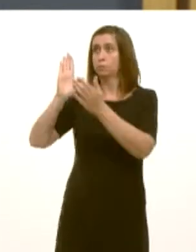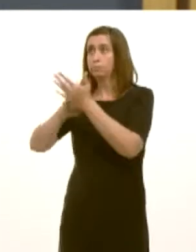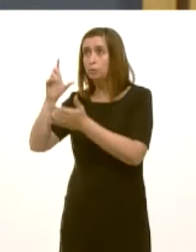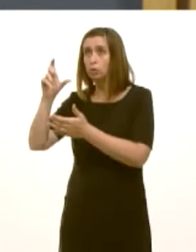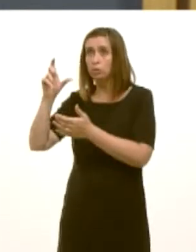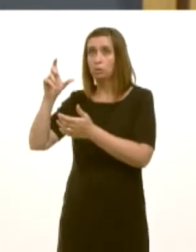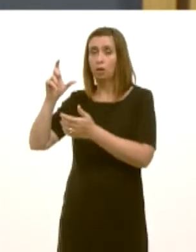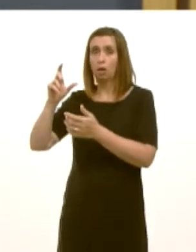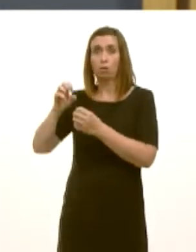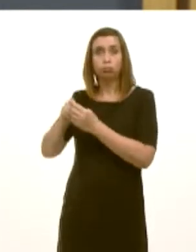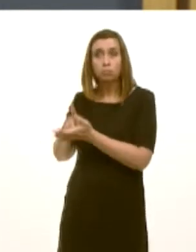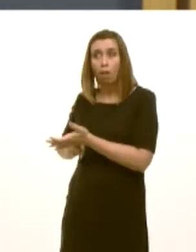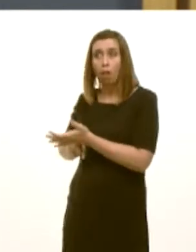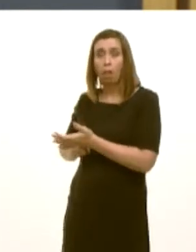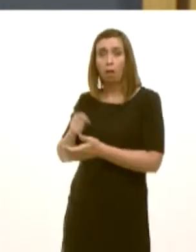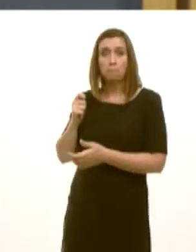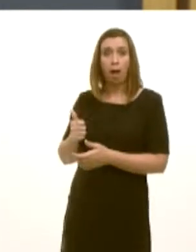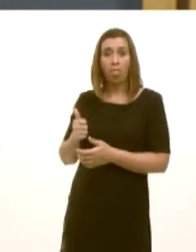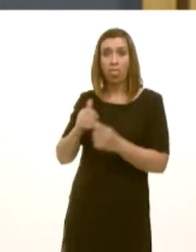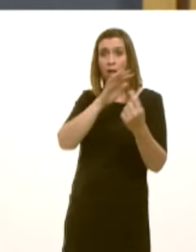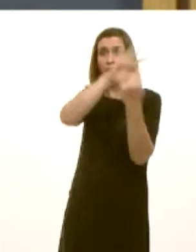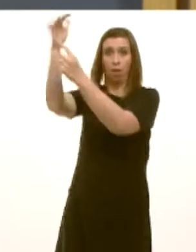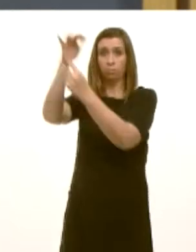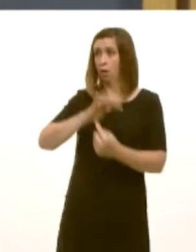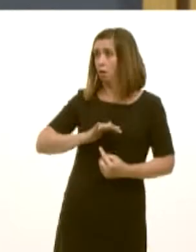the south, in Bristol or Bath, we would lose both helicopters.